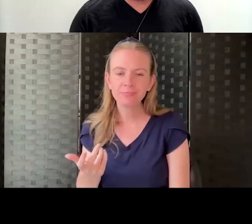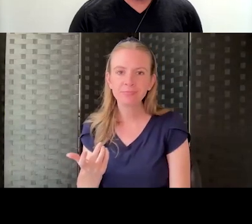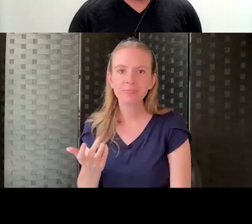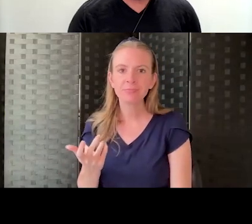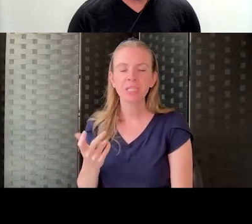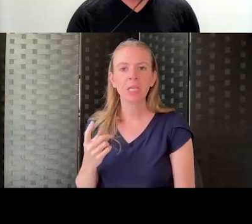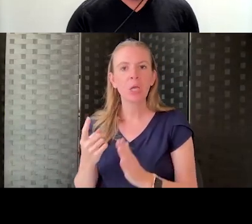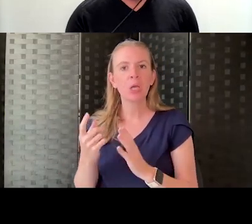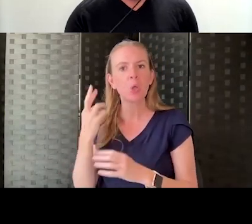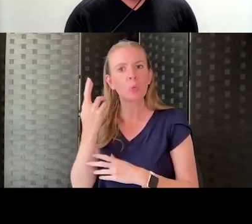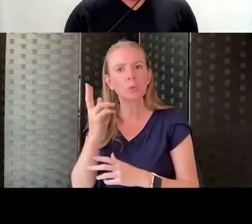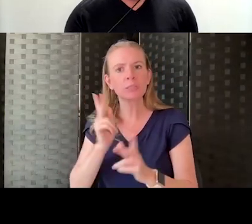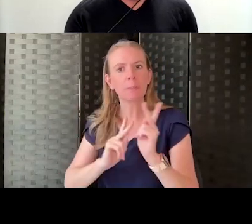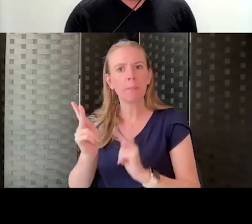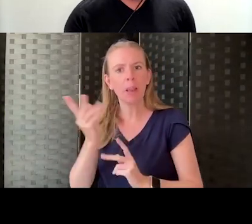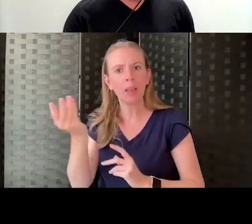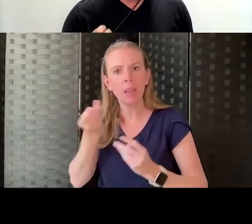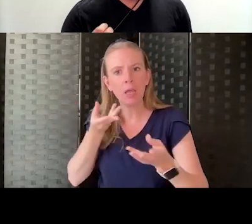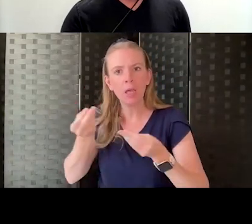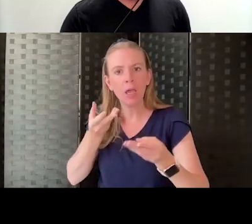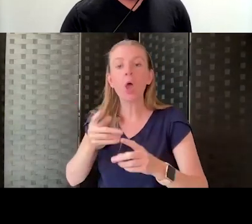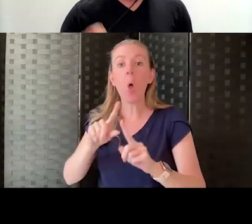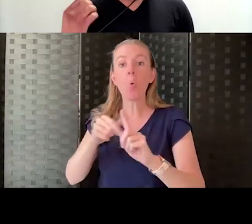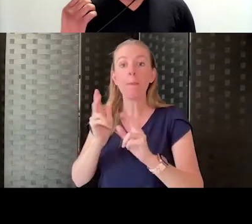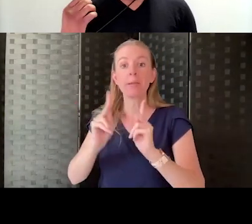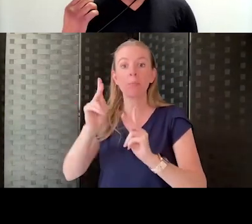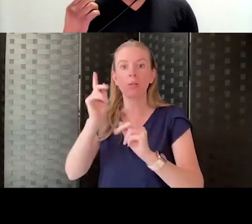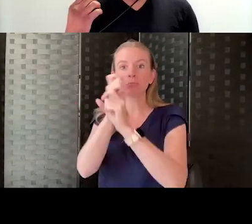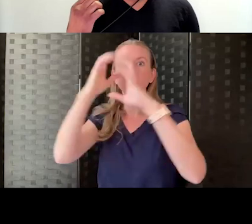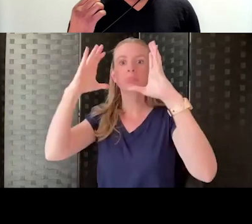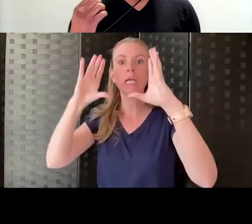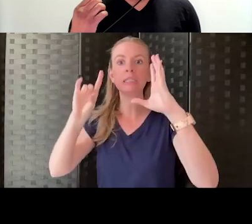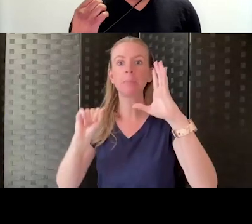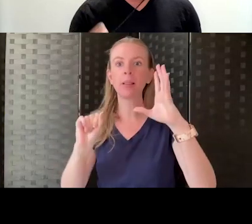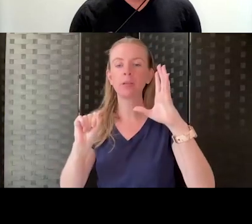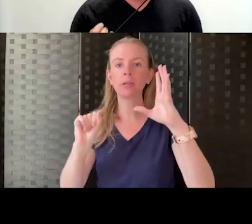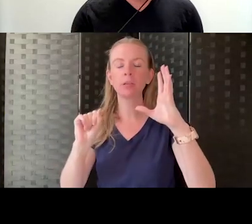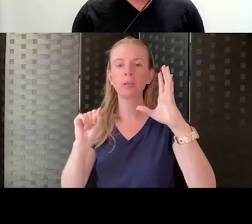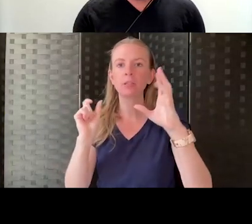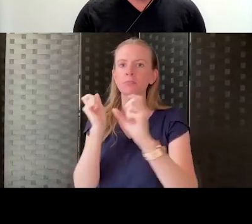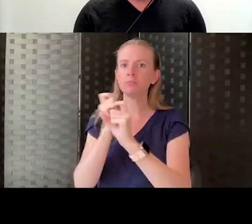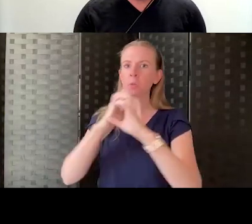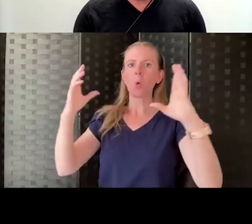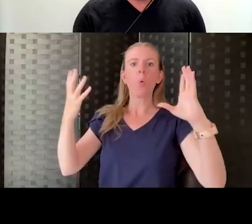is because when people think about disabilities, they think of the physical aspect of it.